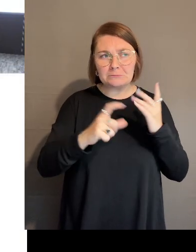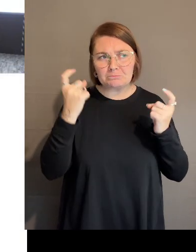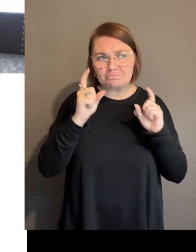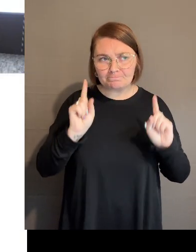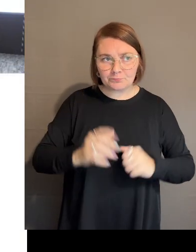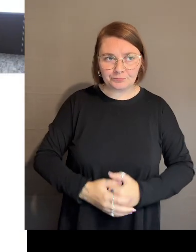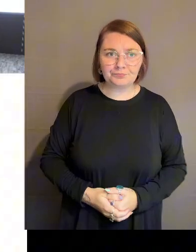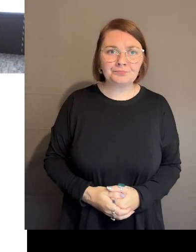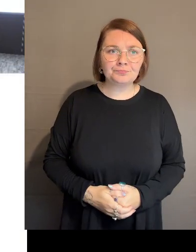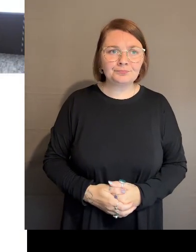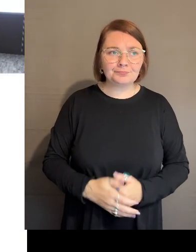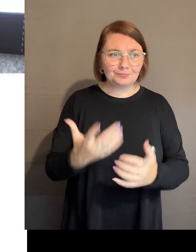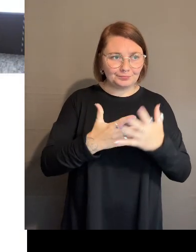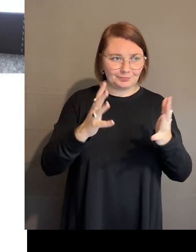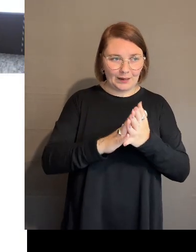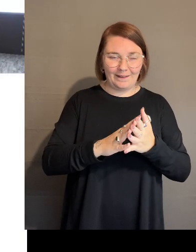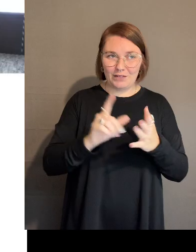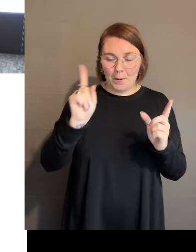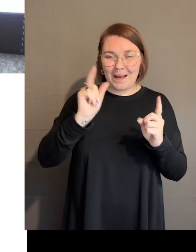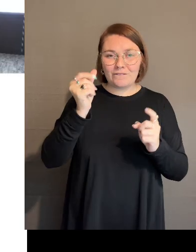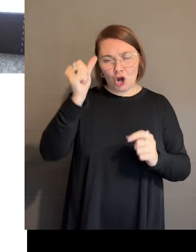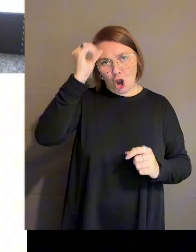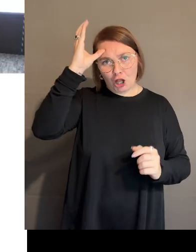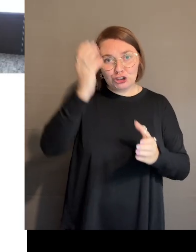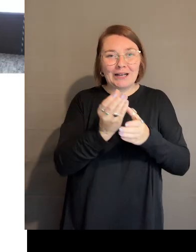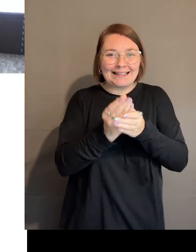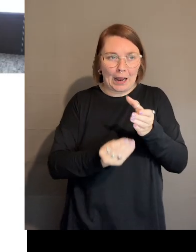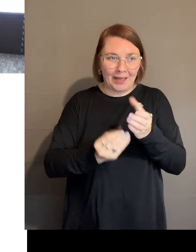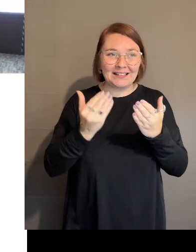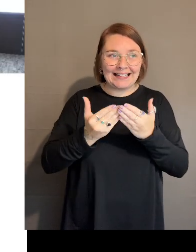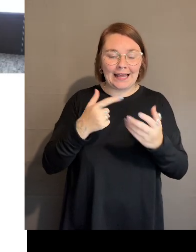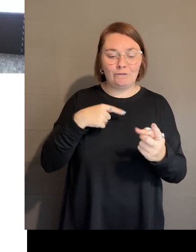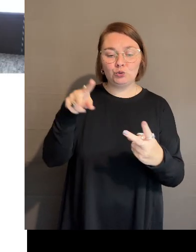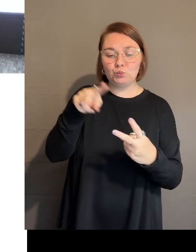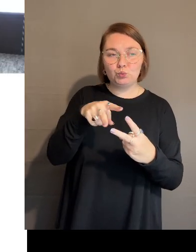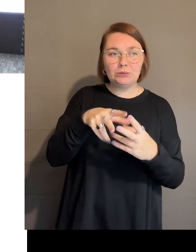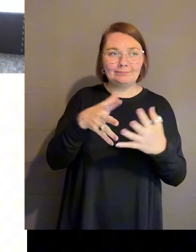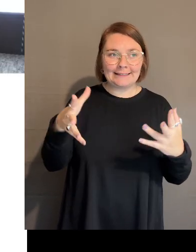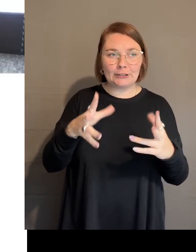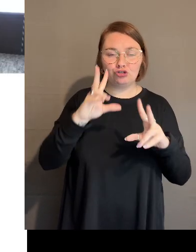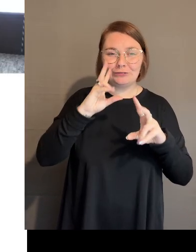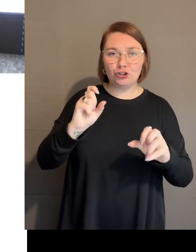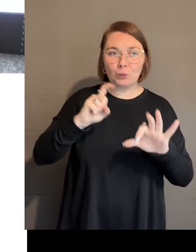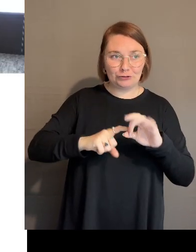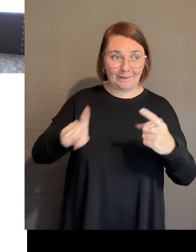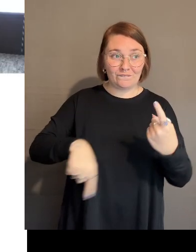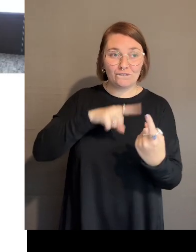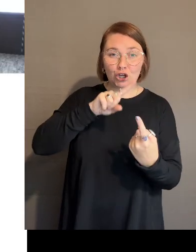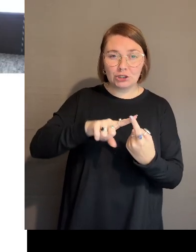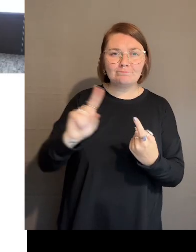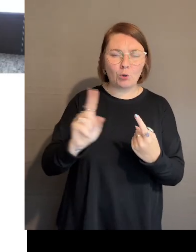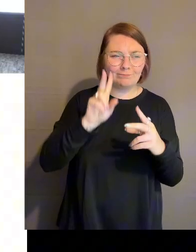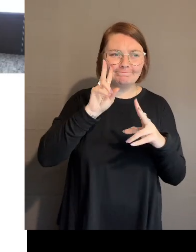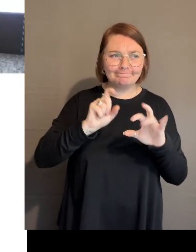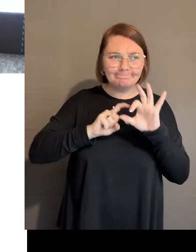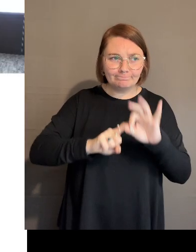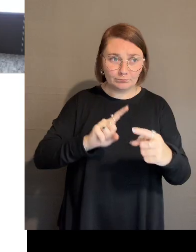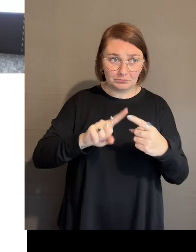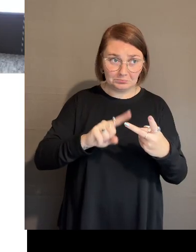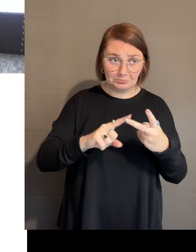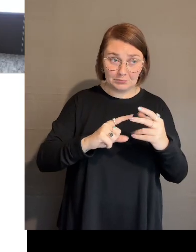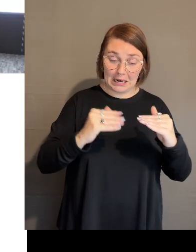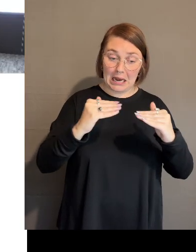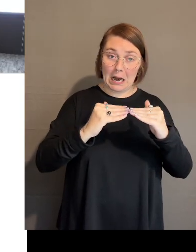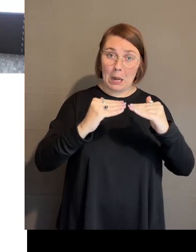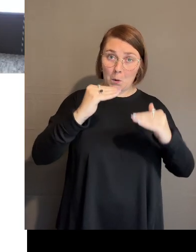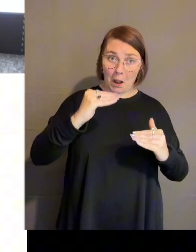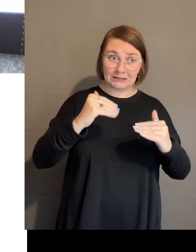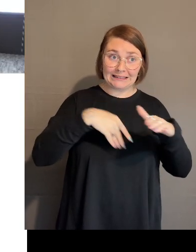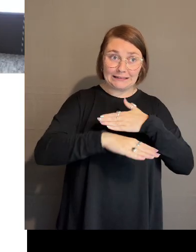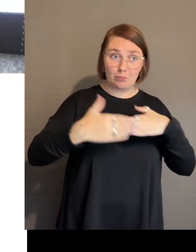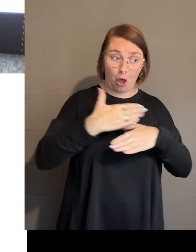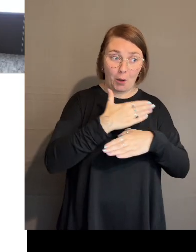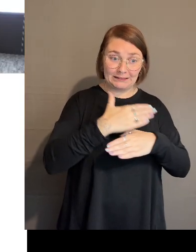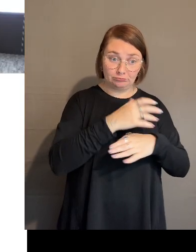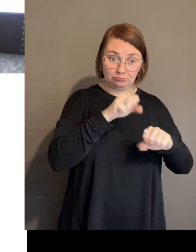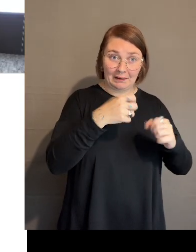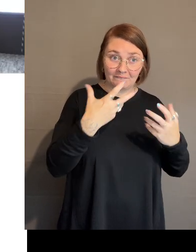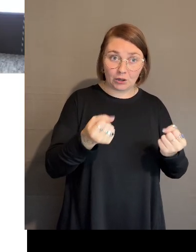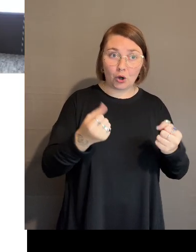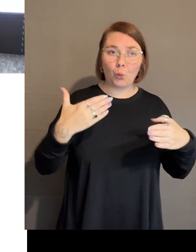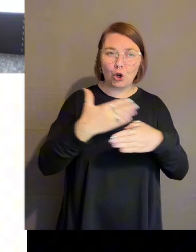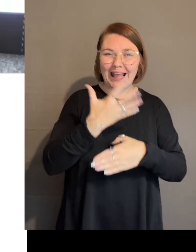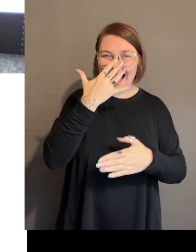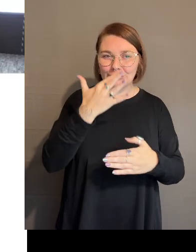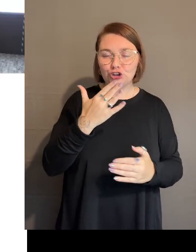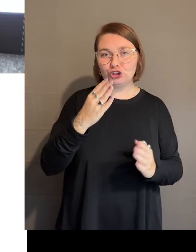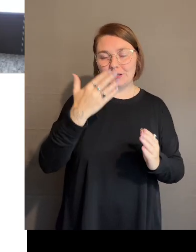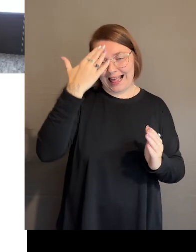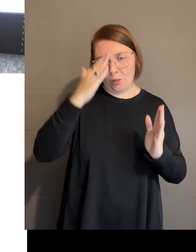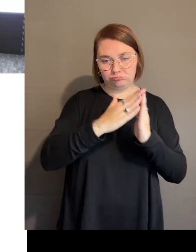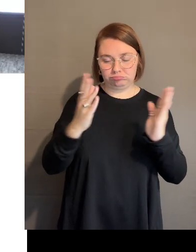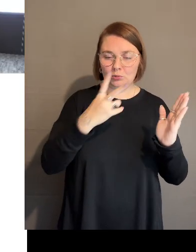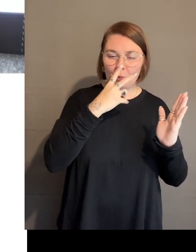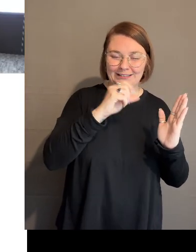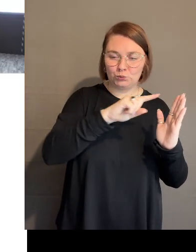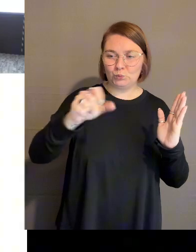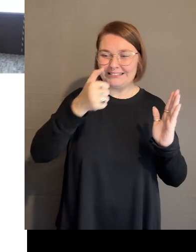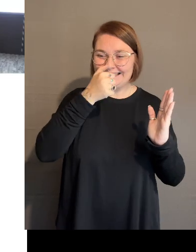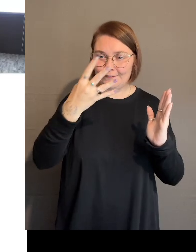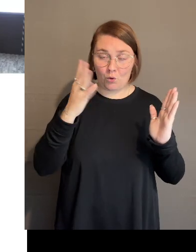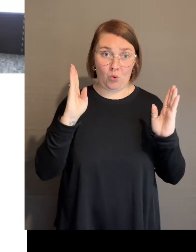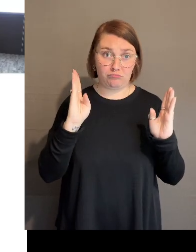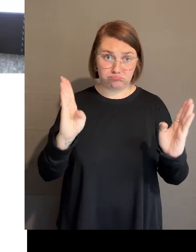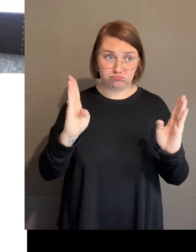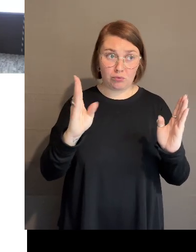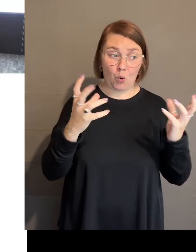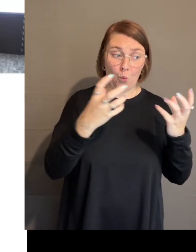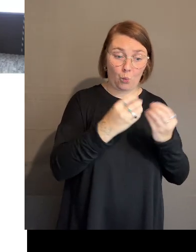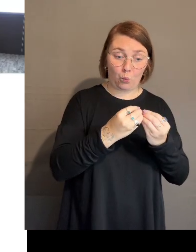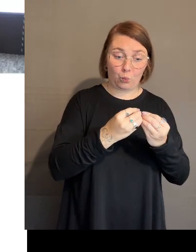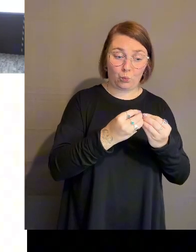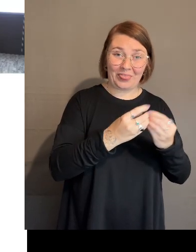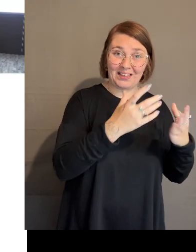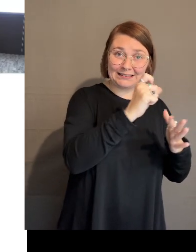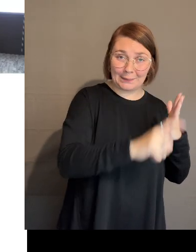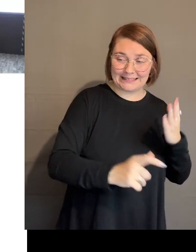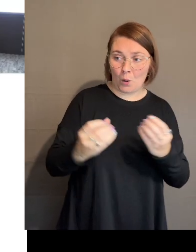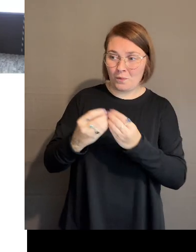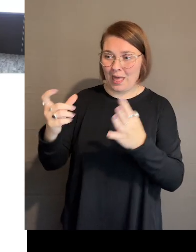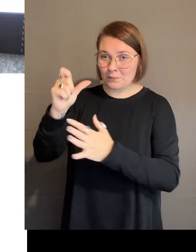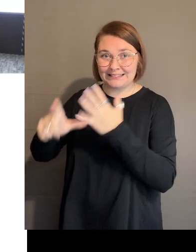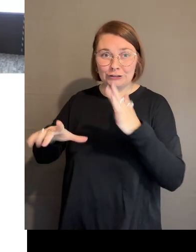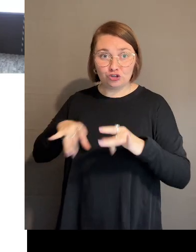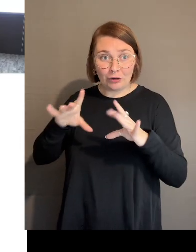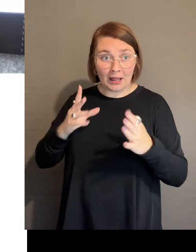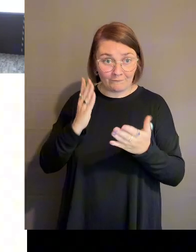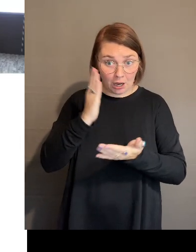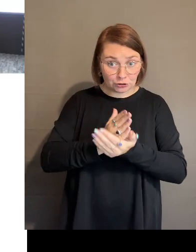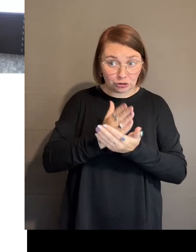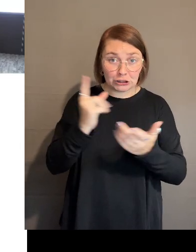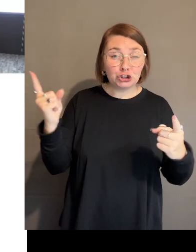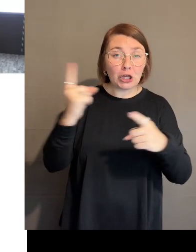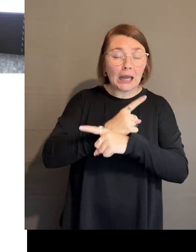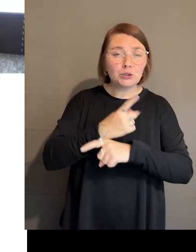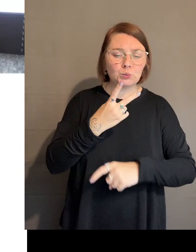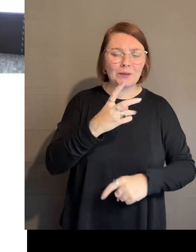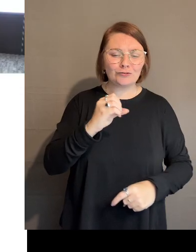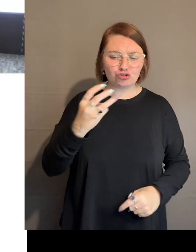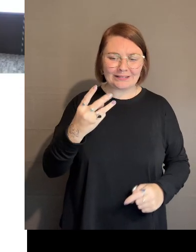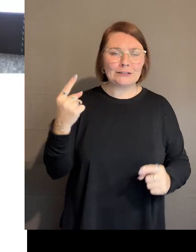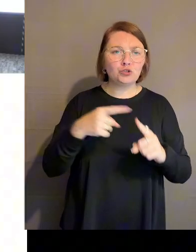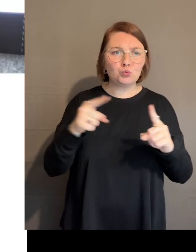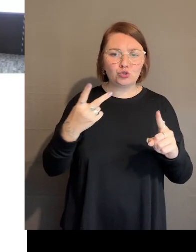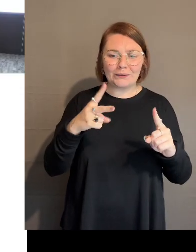To address this knowledge gap, this study addressed two main research questions. The first one is, have inequalities in employment status between working-aged adults aged 20 to 64 years with and without disability in Australia changed between 2003 and 2023?